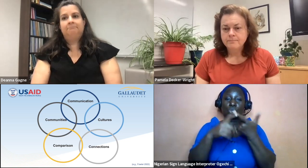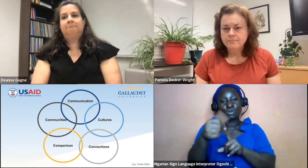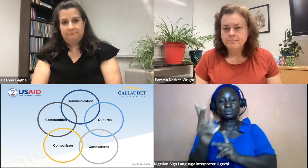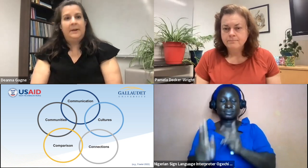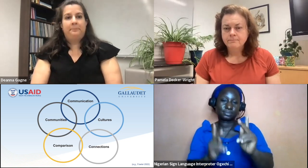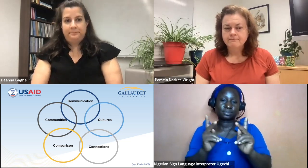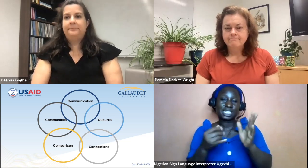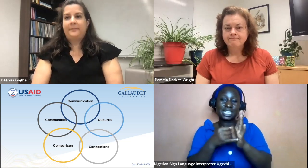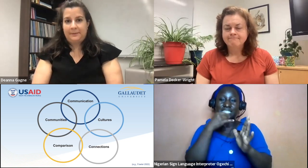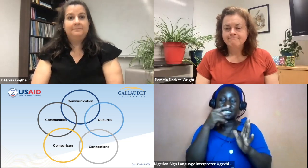all across the globe.